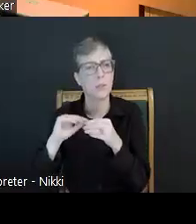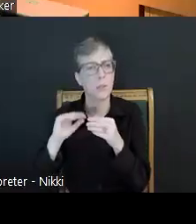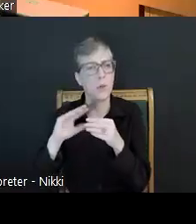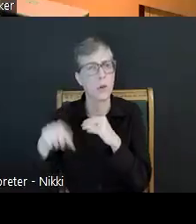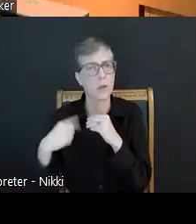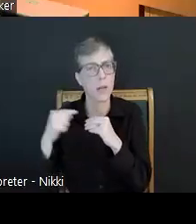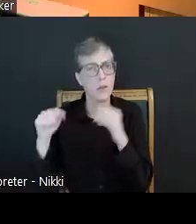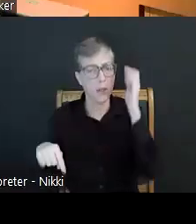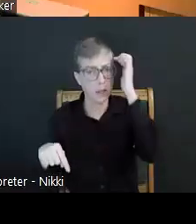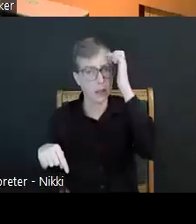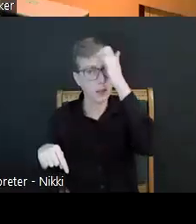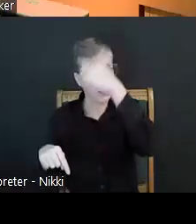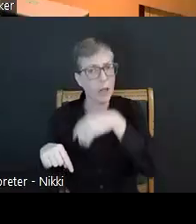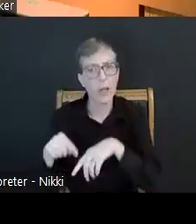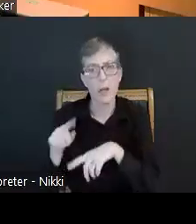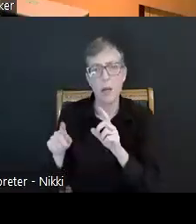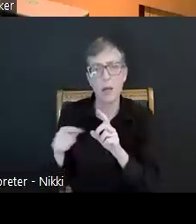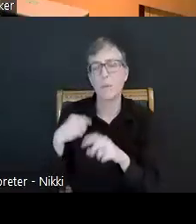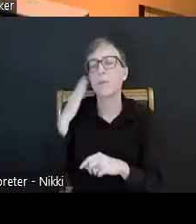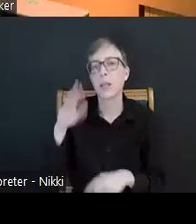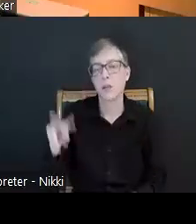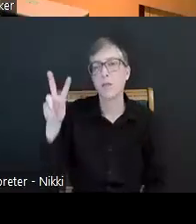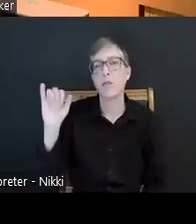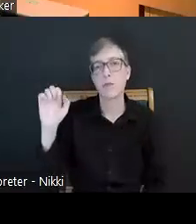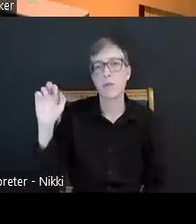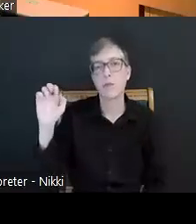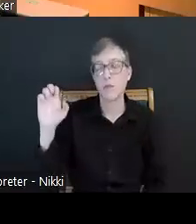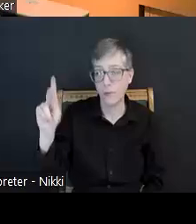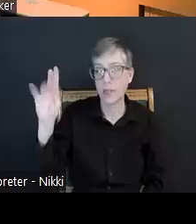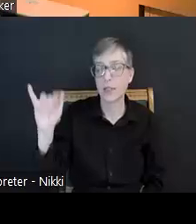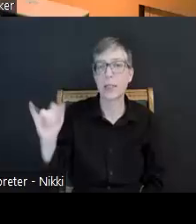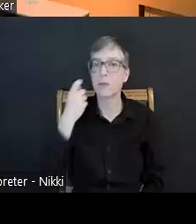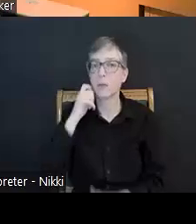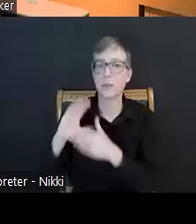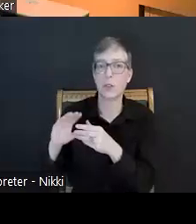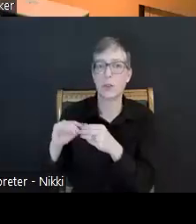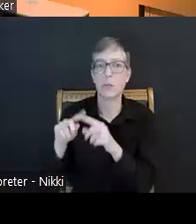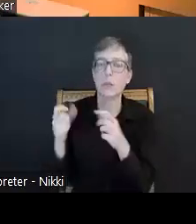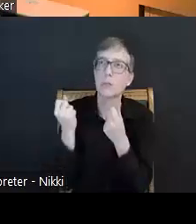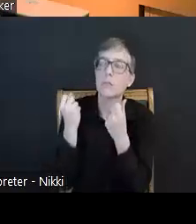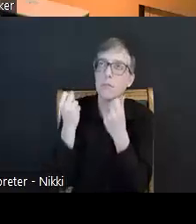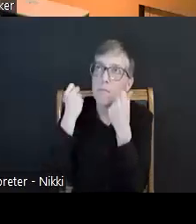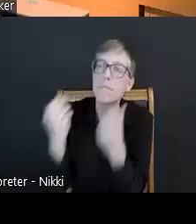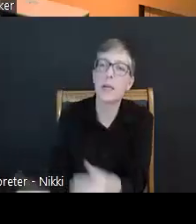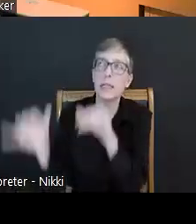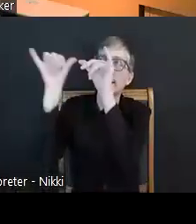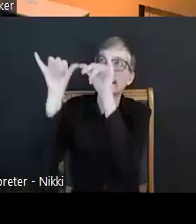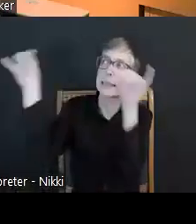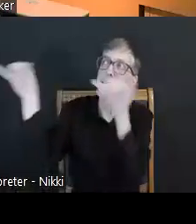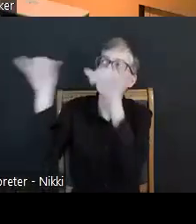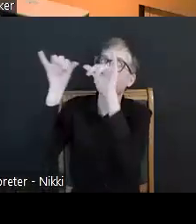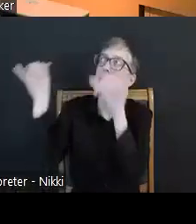um and I know Vicki just said also there's so many syst um systemic issues um especially within